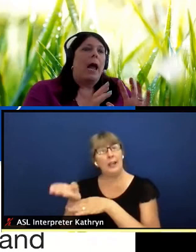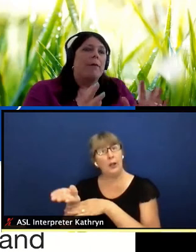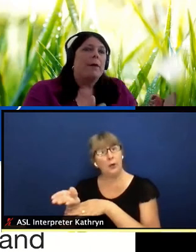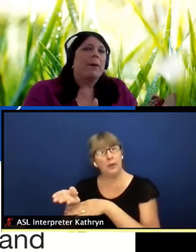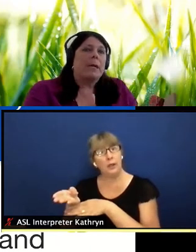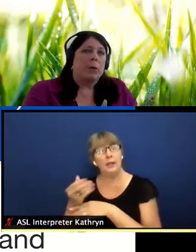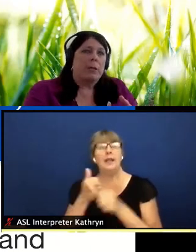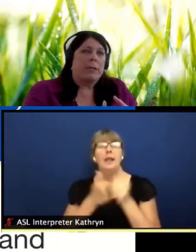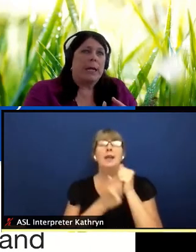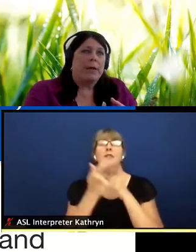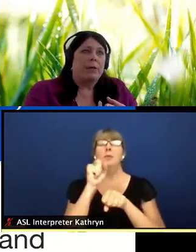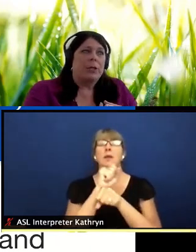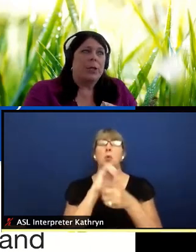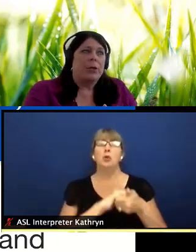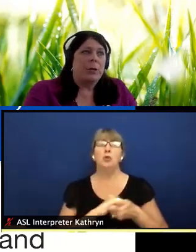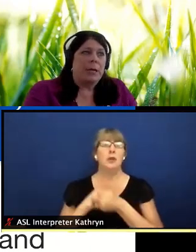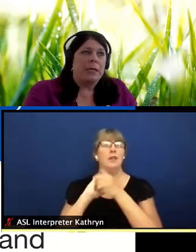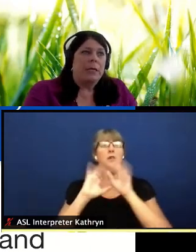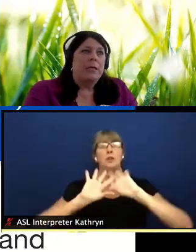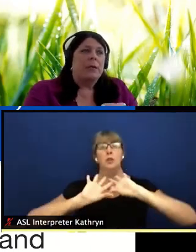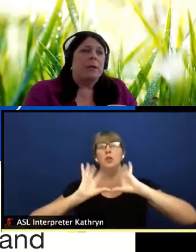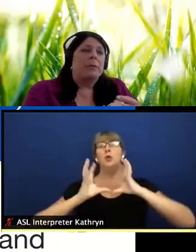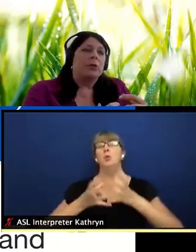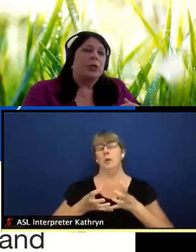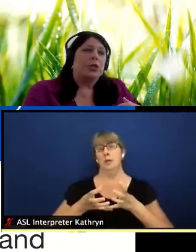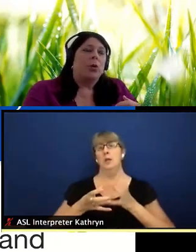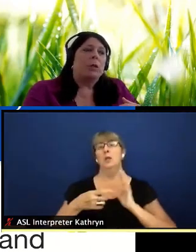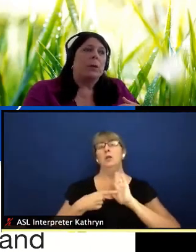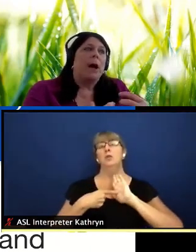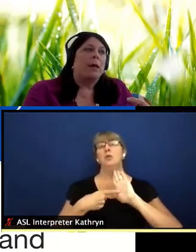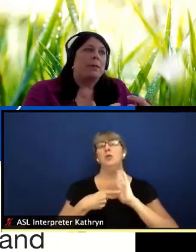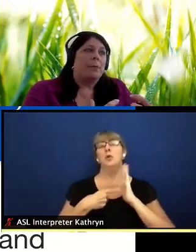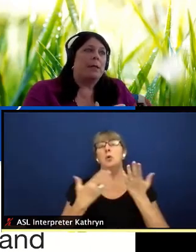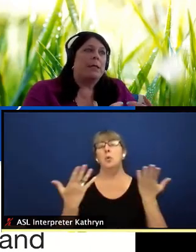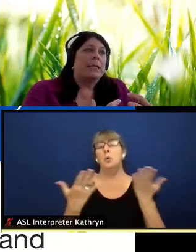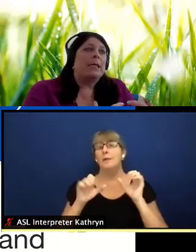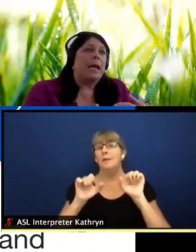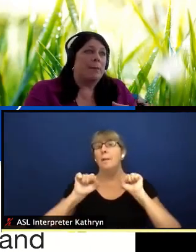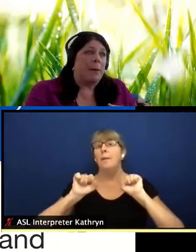everybody works together as a unit, to be able to show what the possibilities can be.